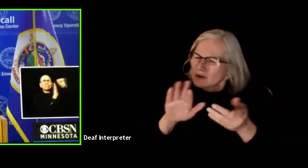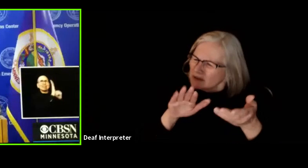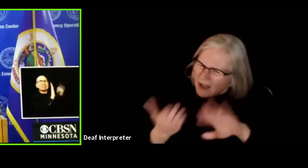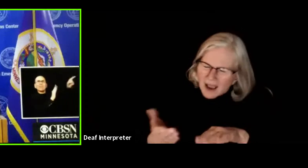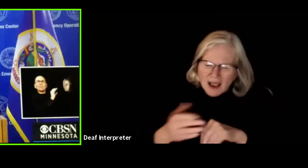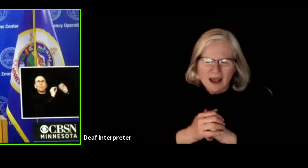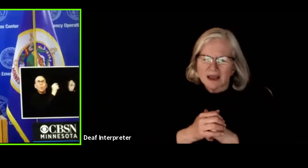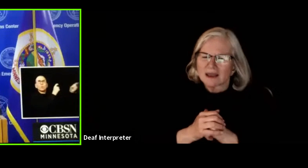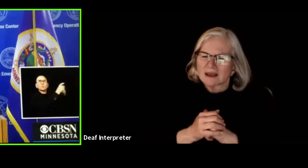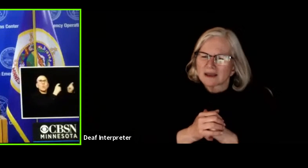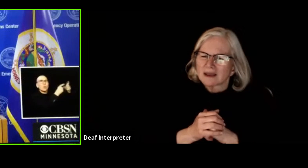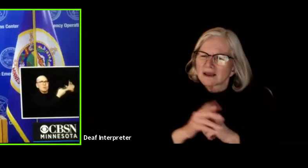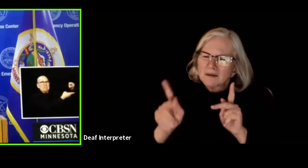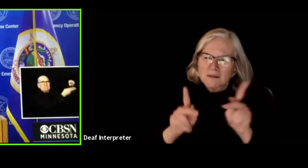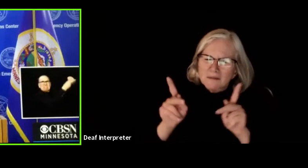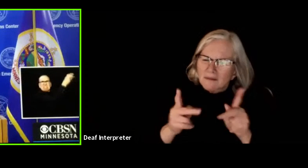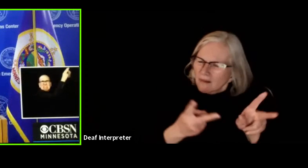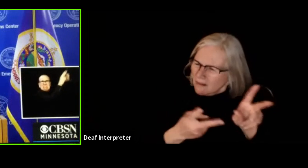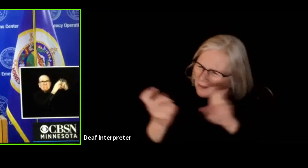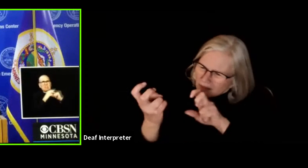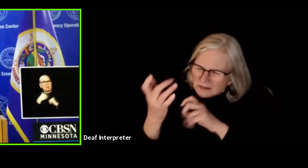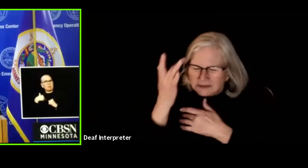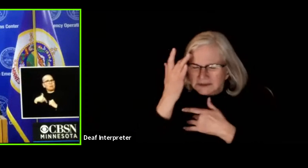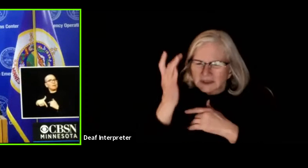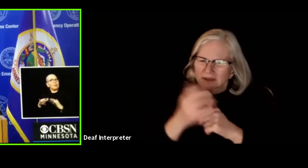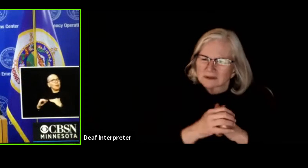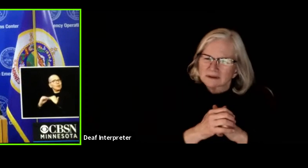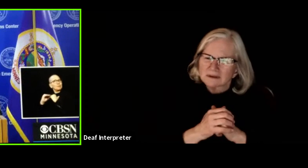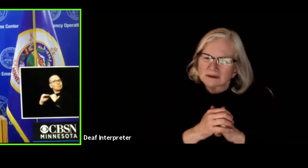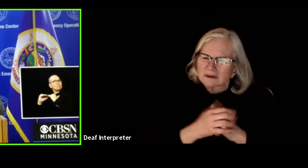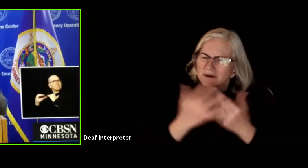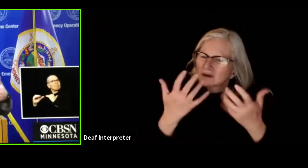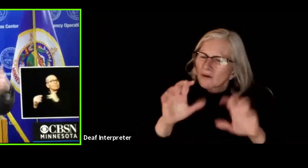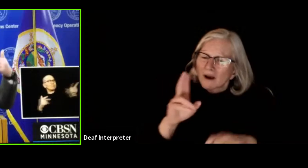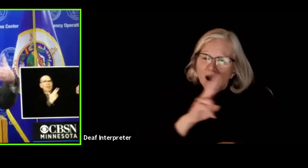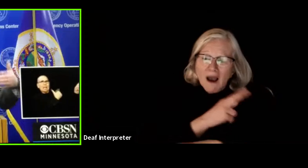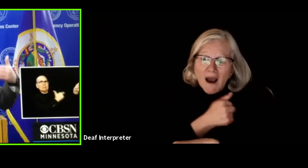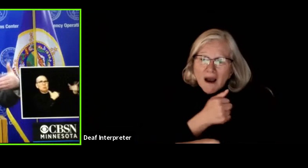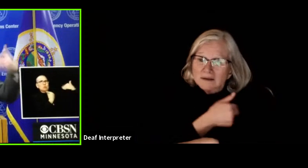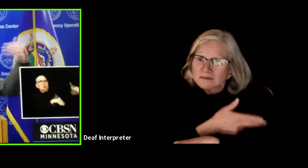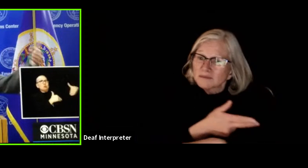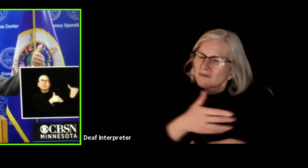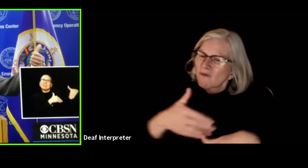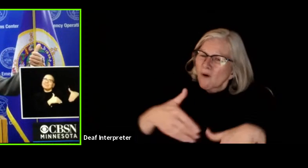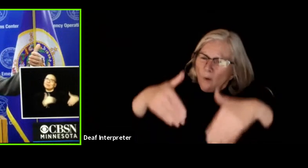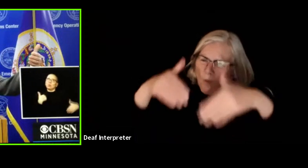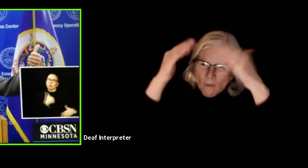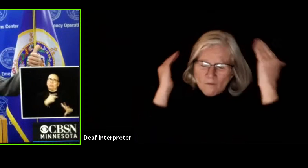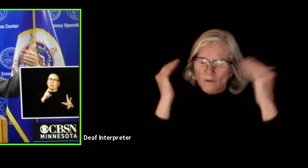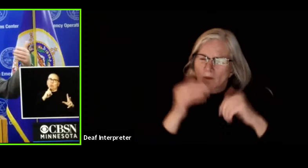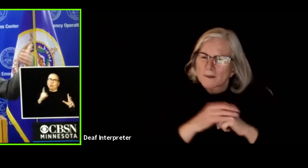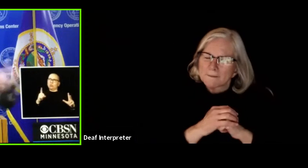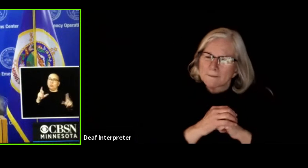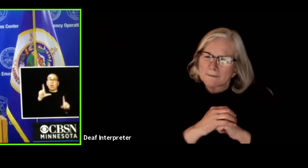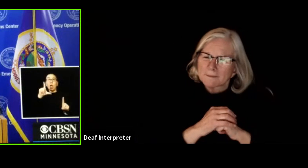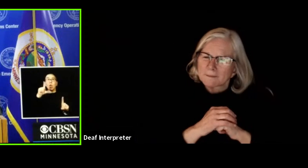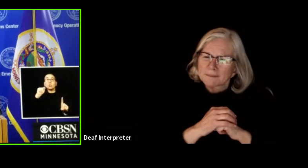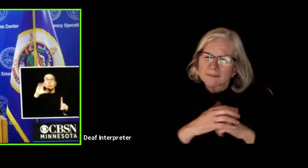THAT MINUTES MORE PEOPLE IN THE HOSPITAL HAND IN THE LONG RUN, THERE'S WHO ARE PEOPLE THAT MAY HAVE LONG-TERM IMPLICATIONS FROM THIS. THE INTERESTING THING AND